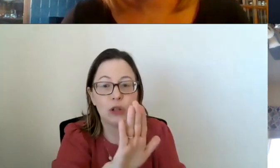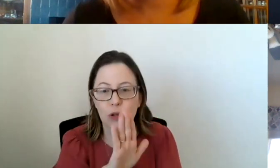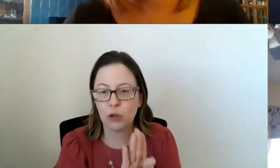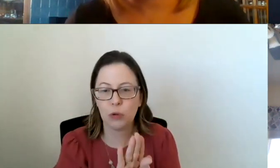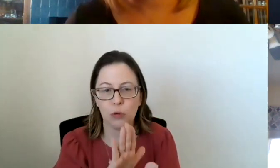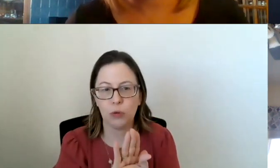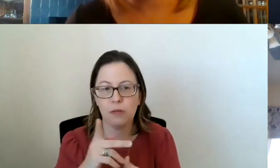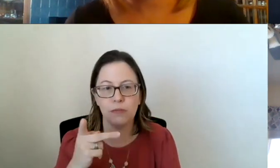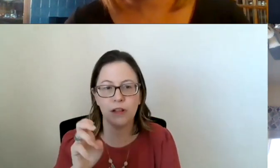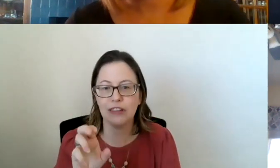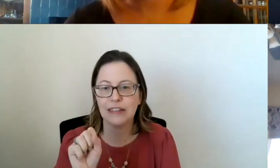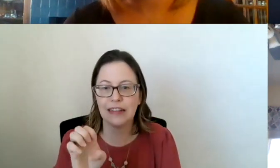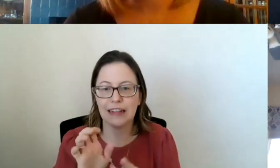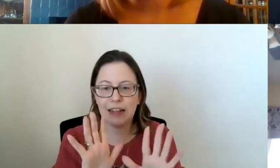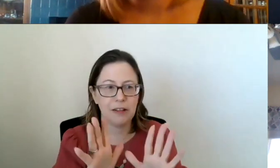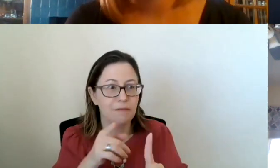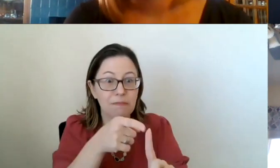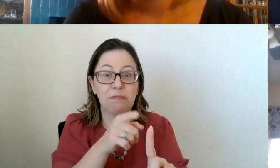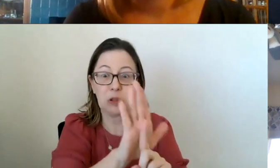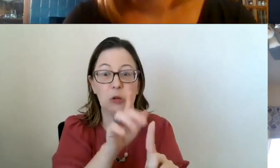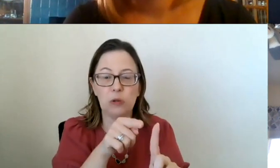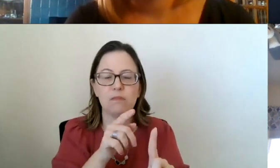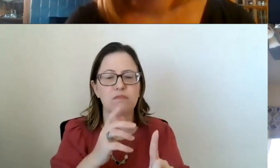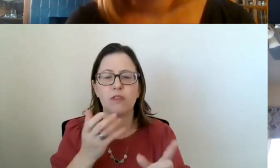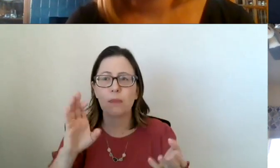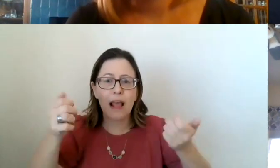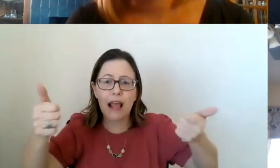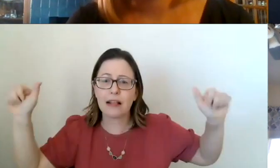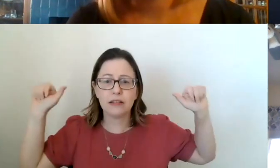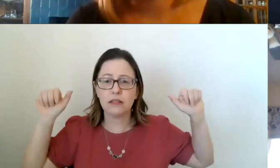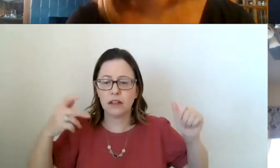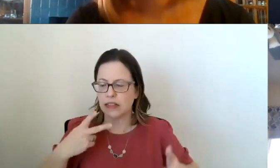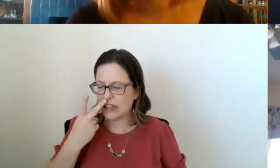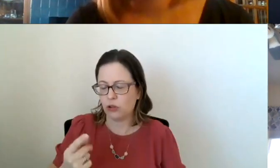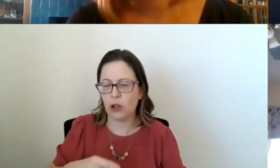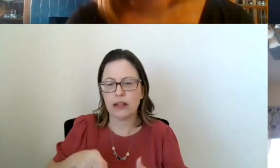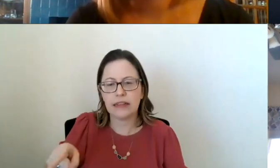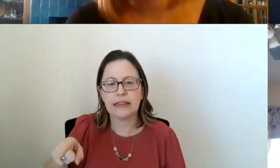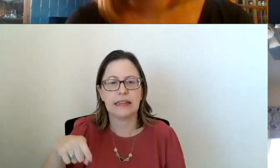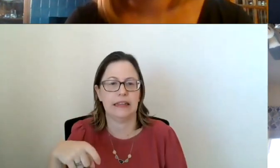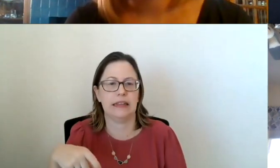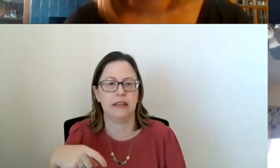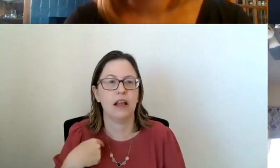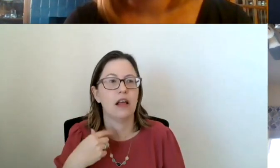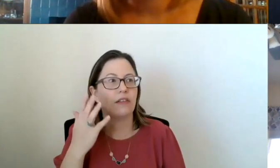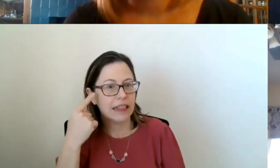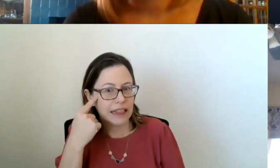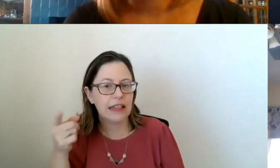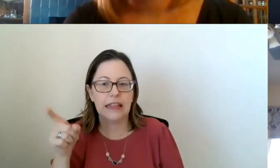out. You, you're not talking about your school per se. These goals can pertain to any school